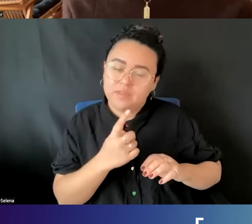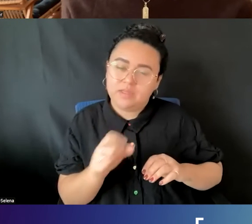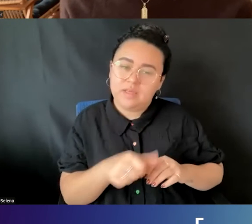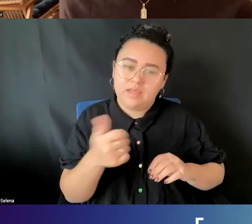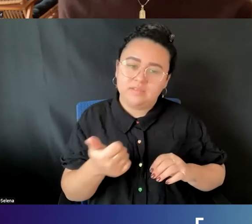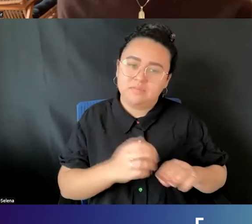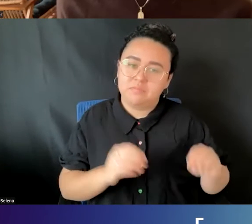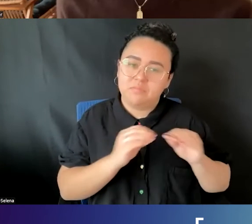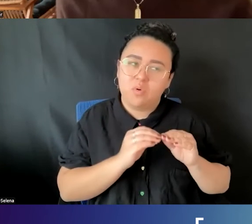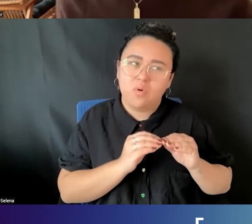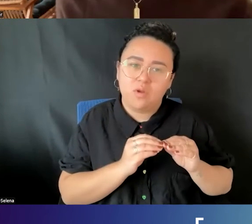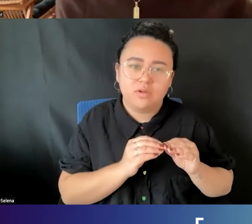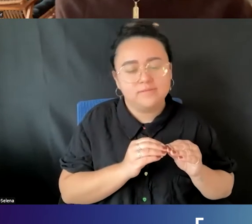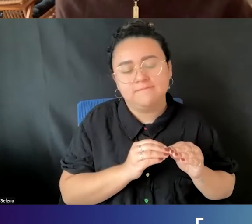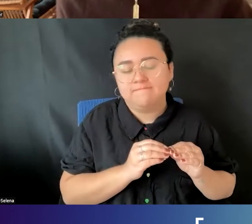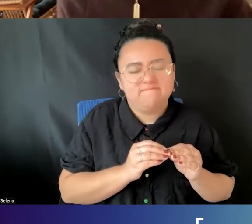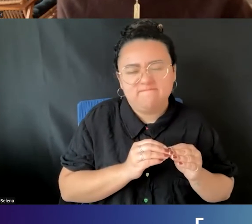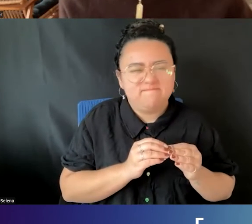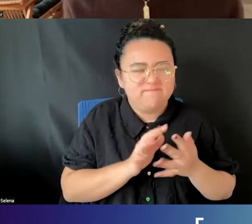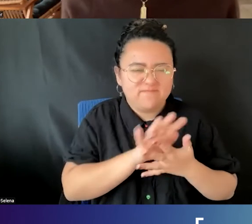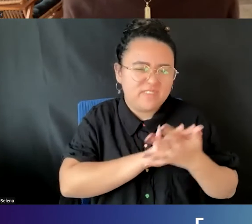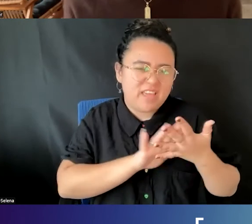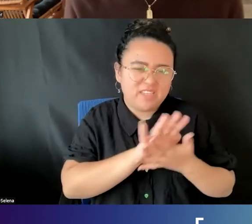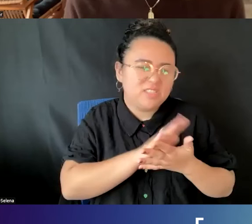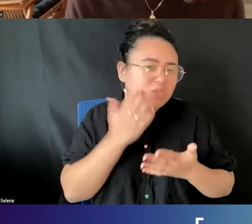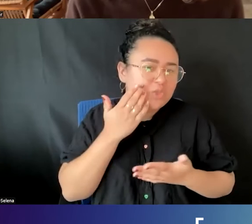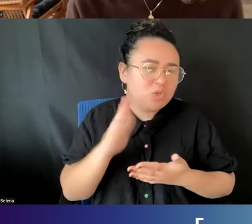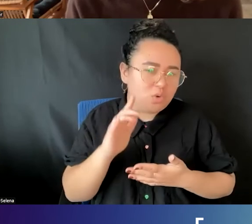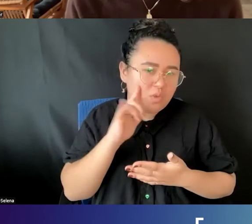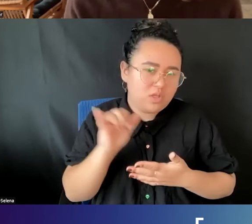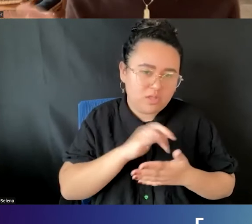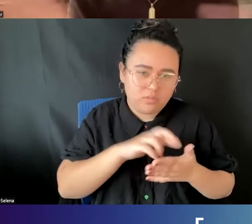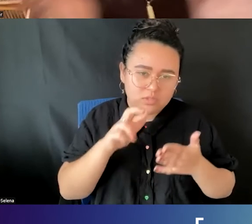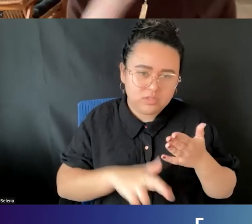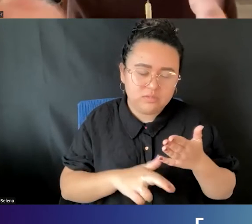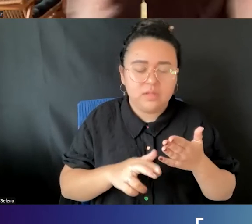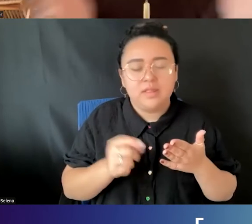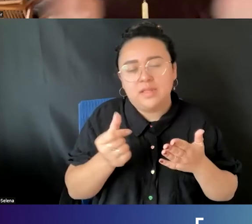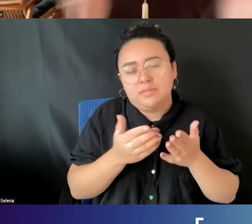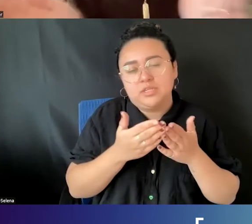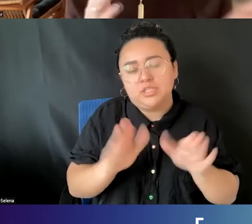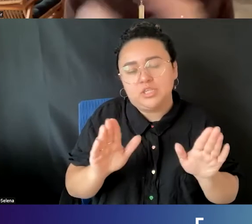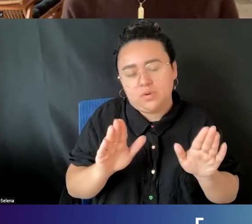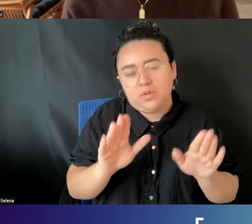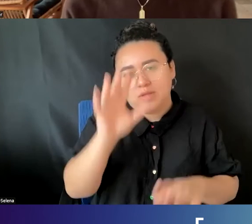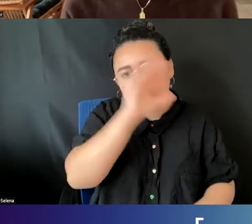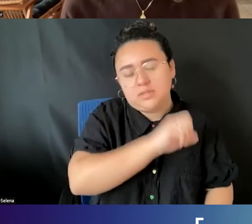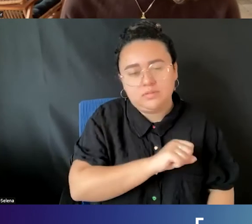more amorphous and harder to define. So that's generalizing. But I think that, you know, there's sort of different lanes